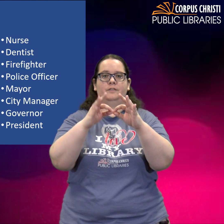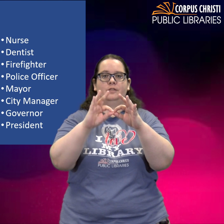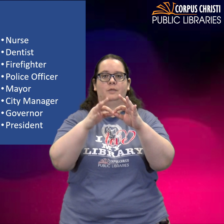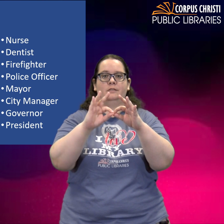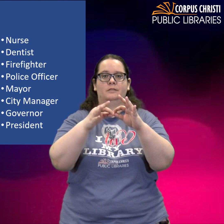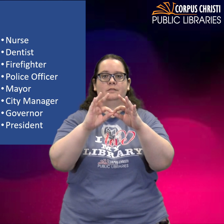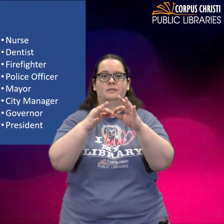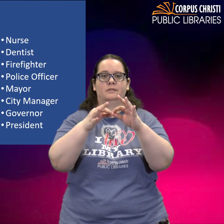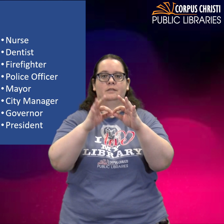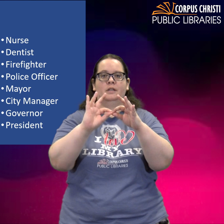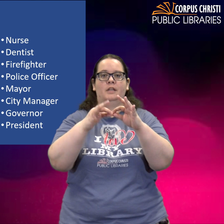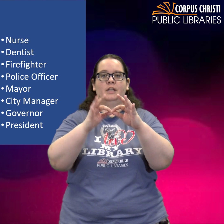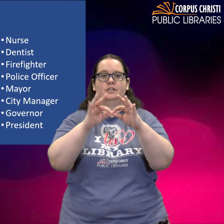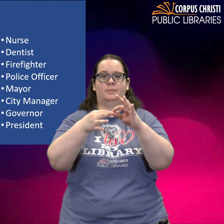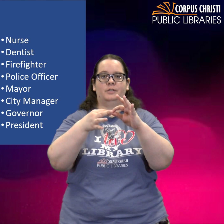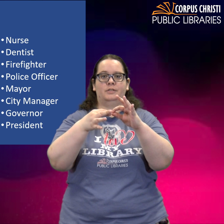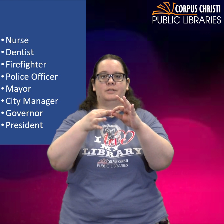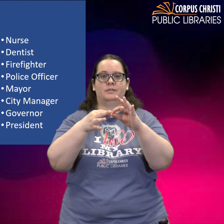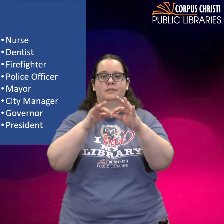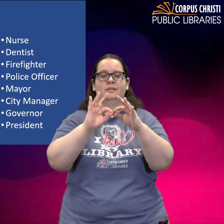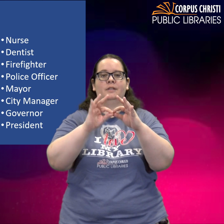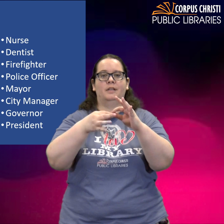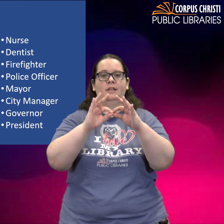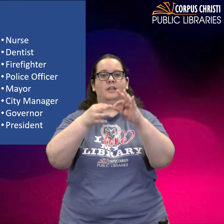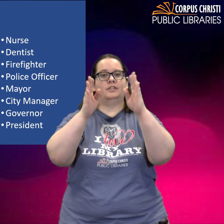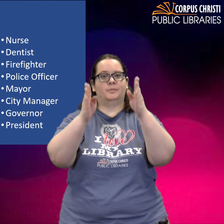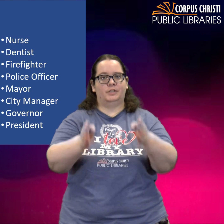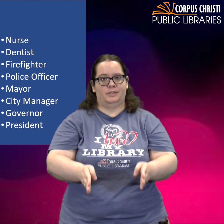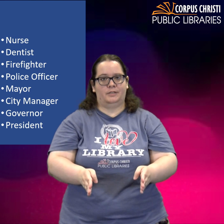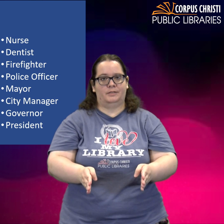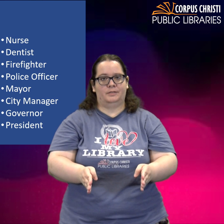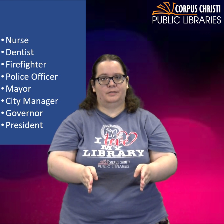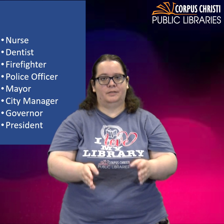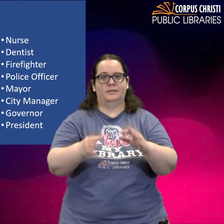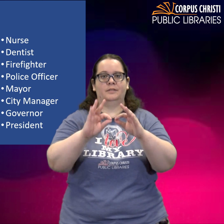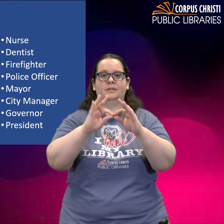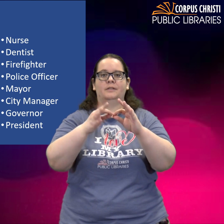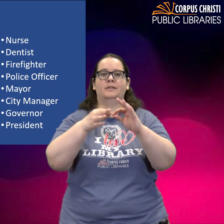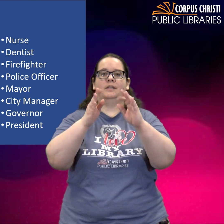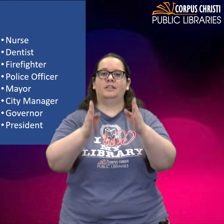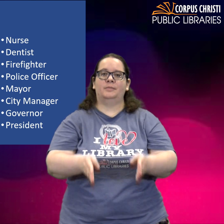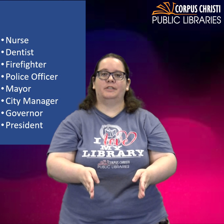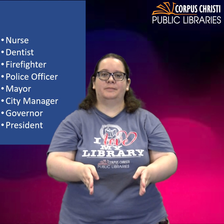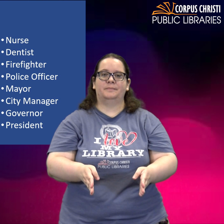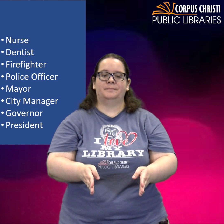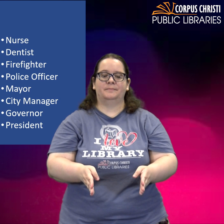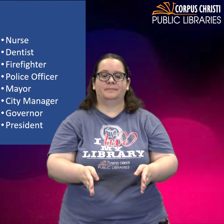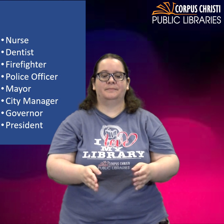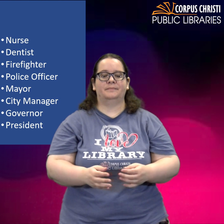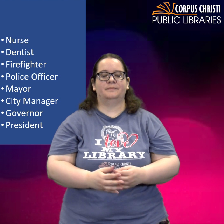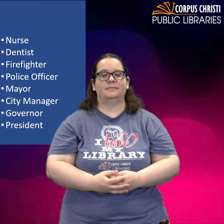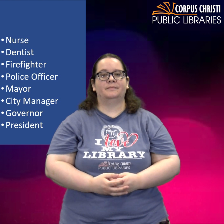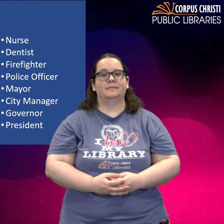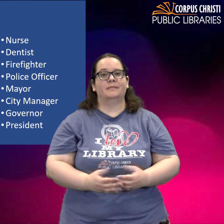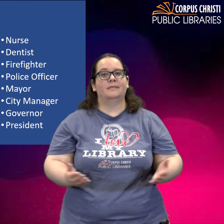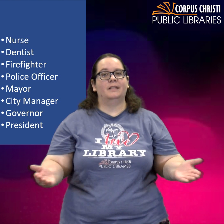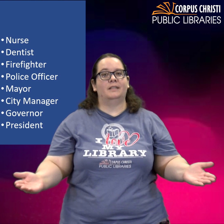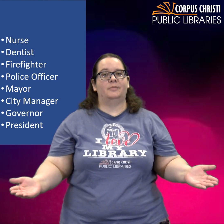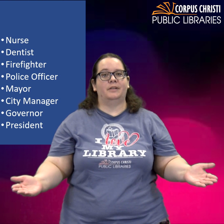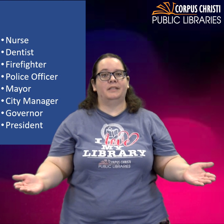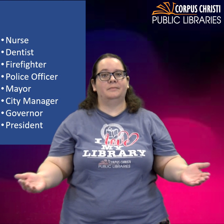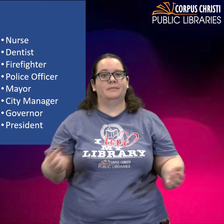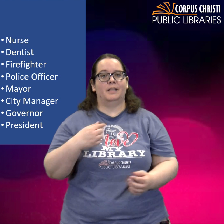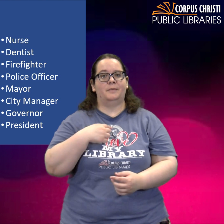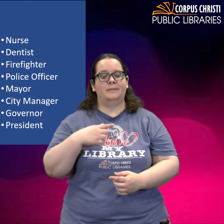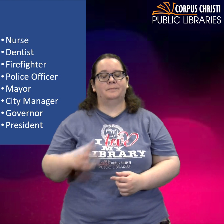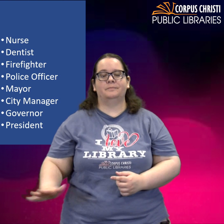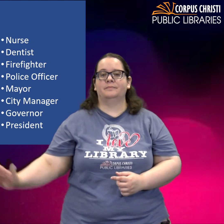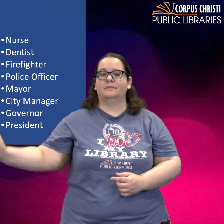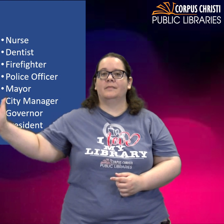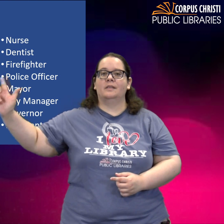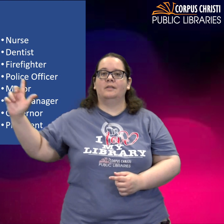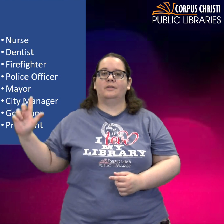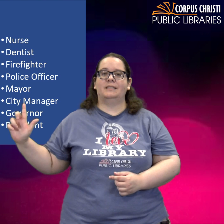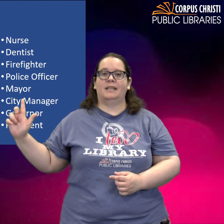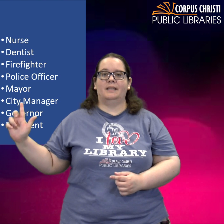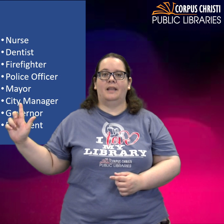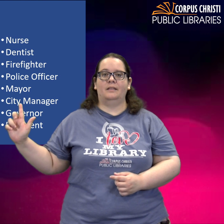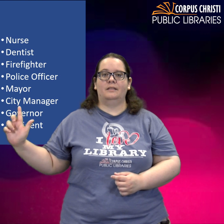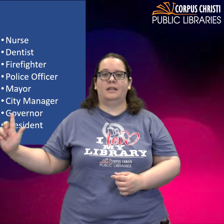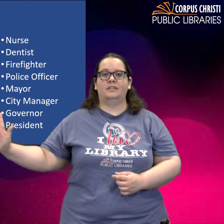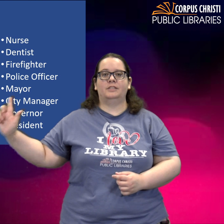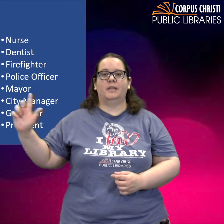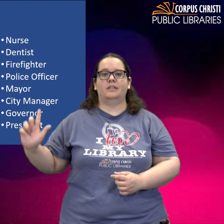fidget one. Interpret. Interpreter. Librarian, like me, you're going to take an L and just make a